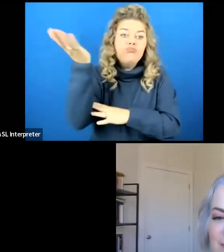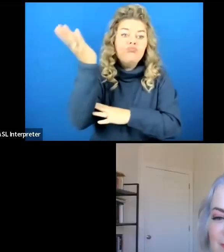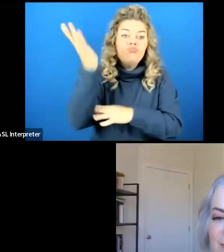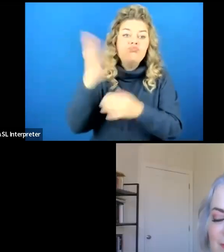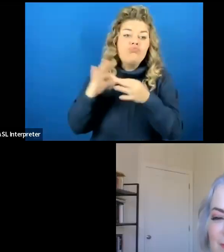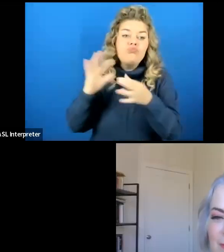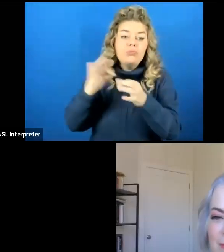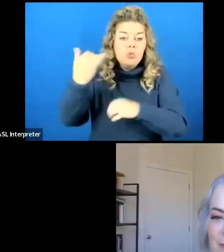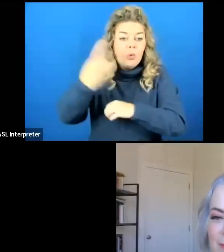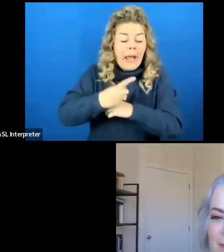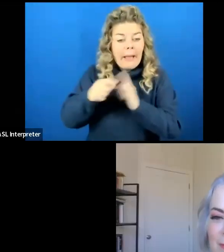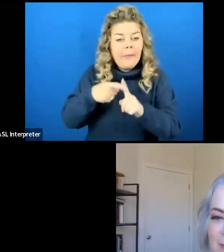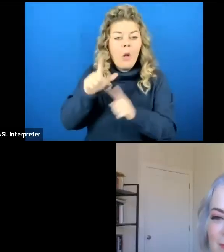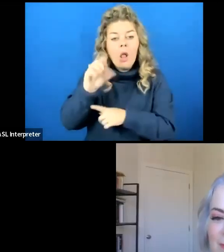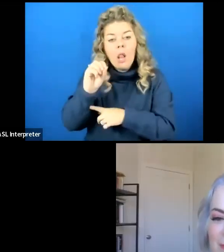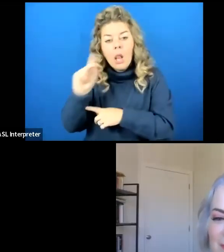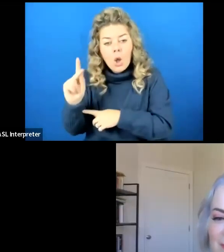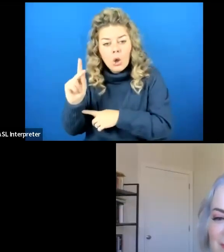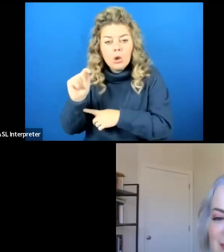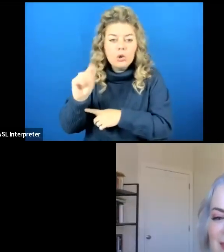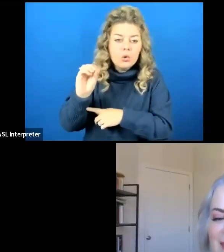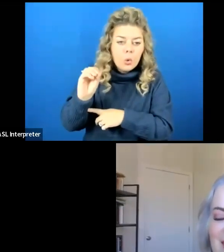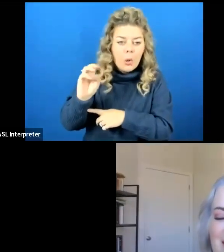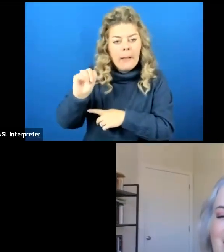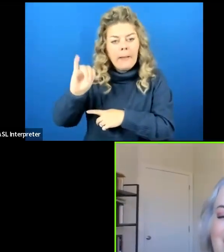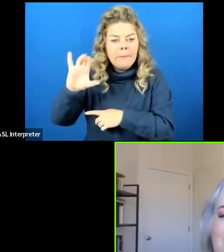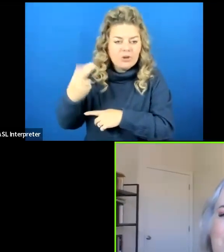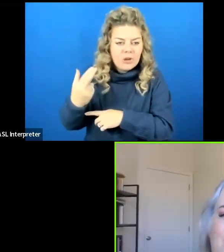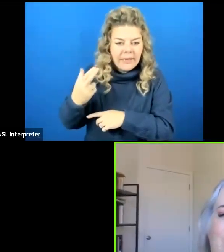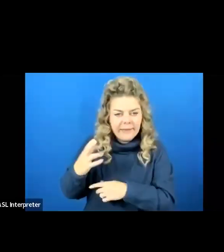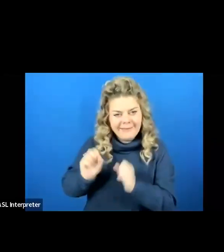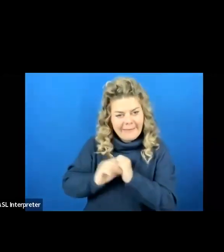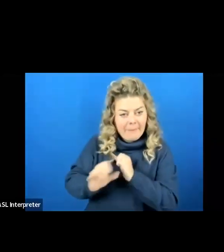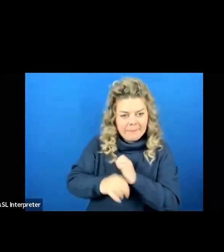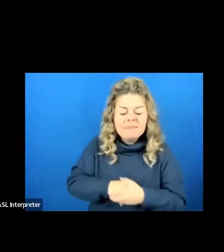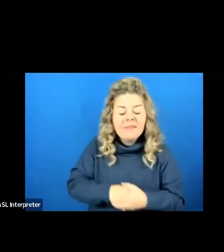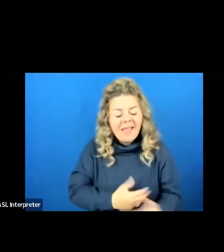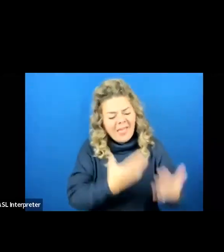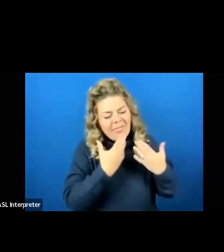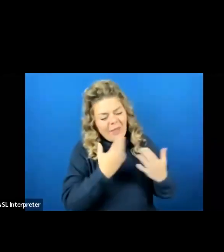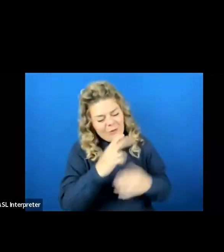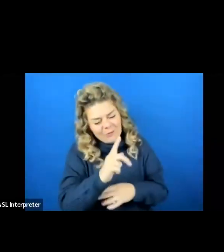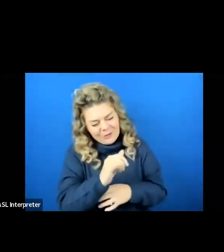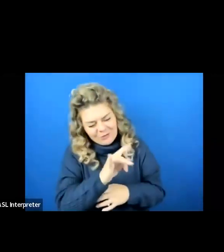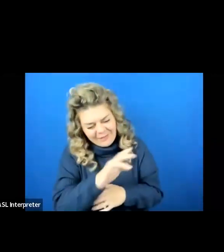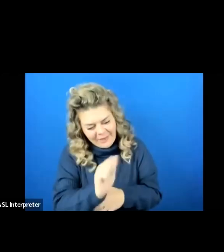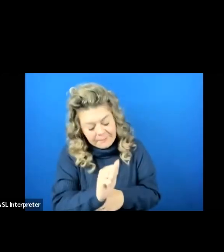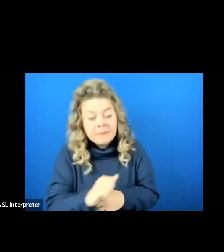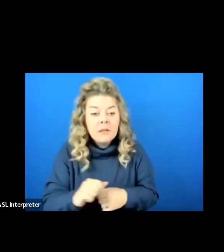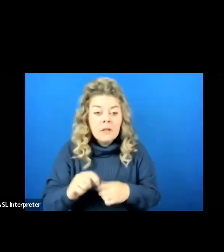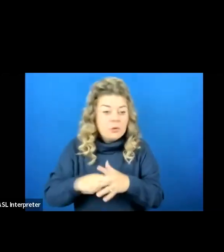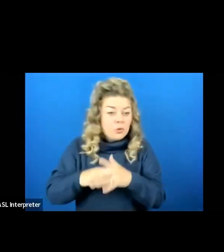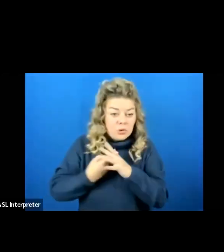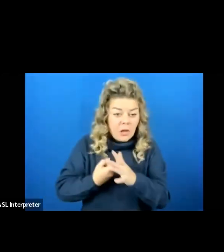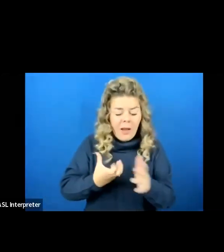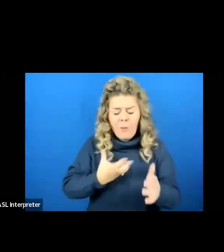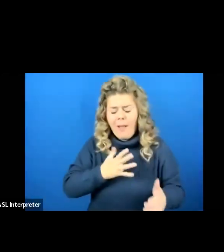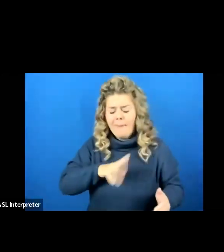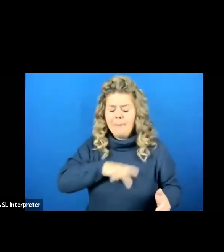to Michigan campaign. Welcome, Kat. Thank you Katrina. To start, I wanna share a personal story that relates